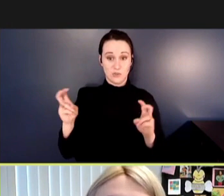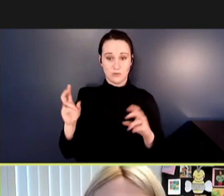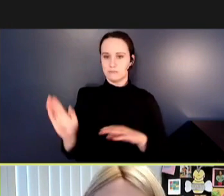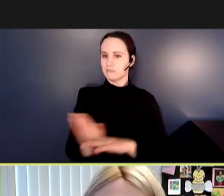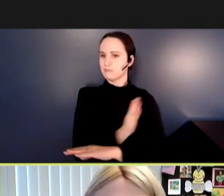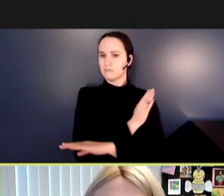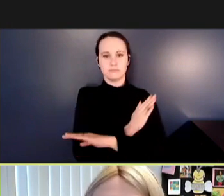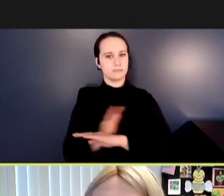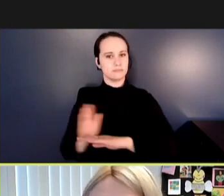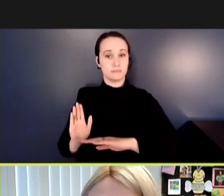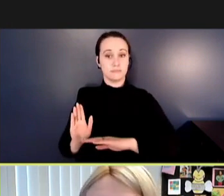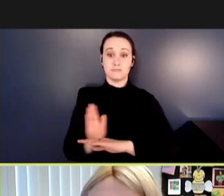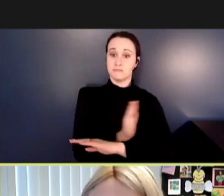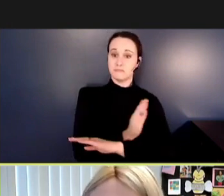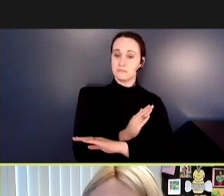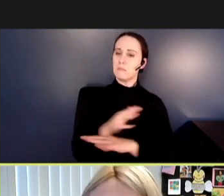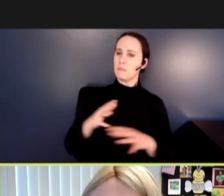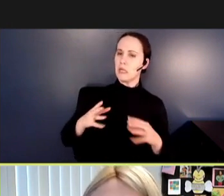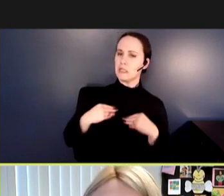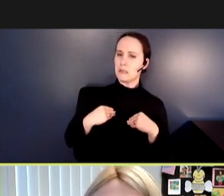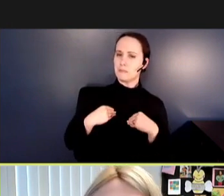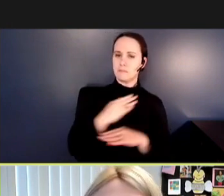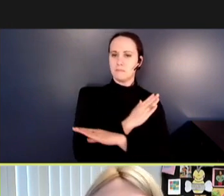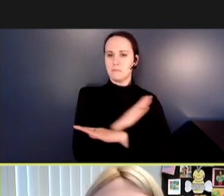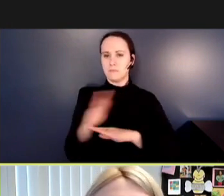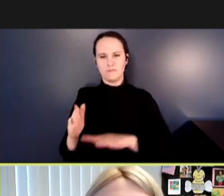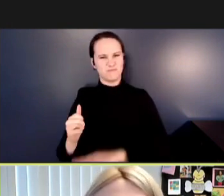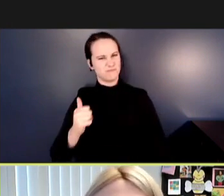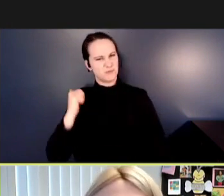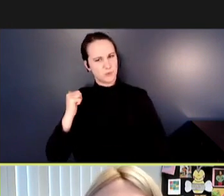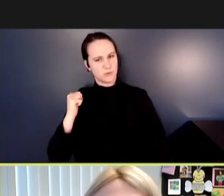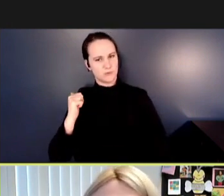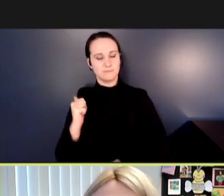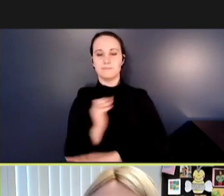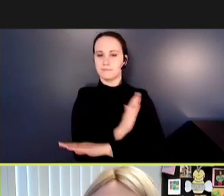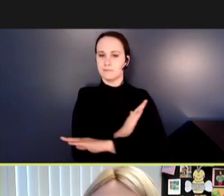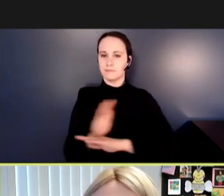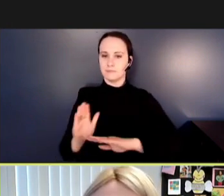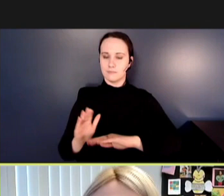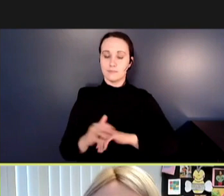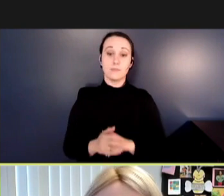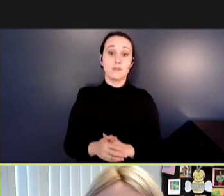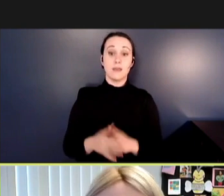acceptance to refusal. The rise in the number of available vaccines has made this issue